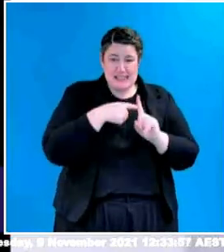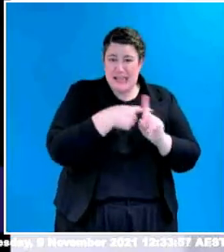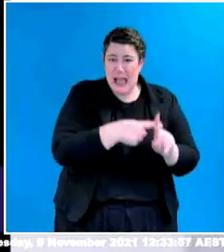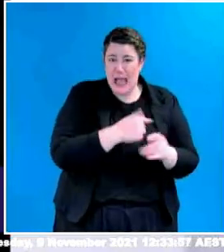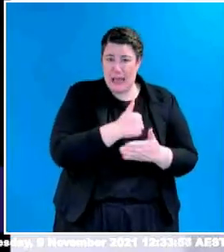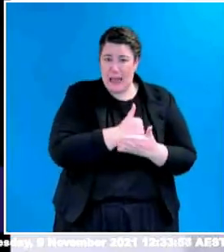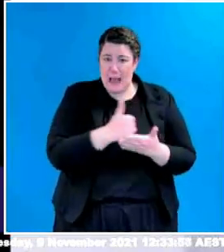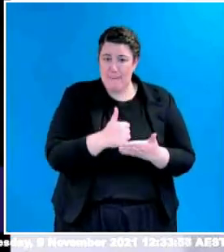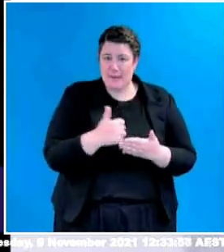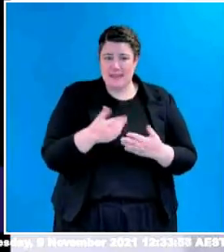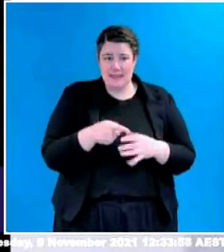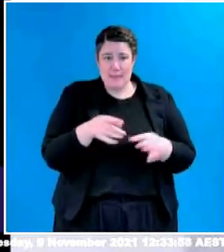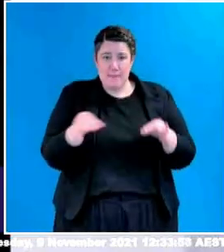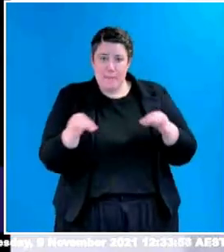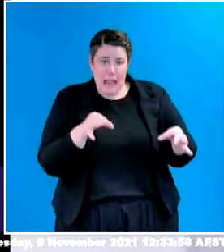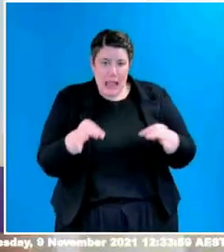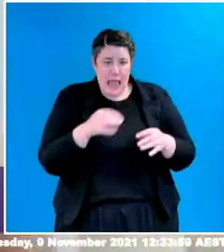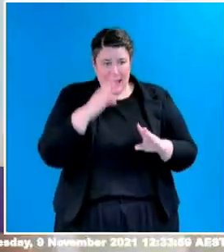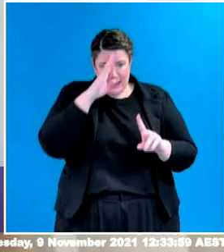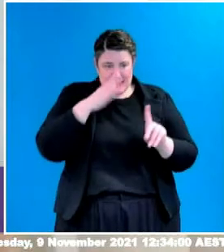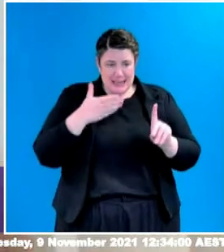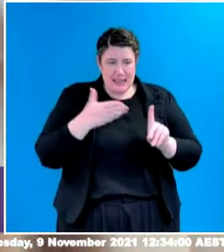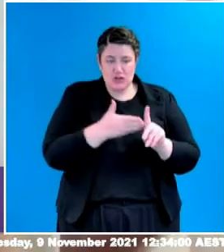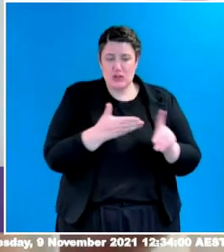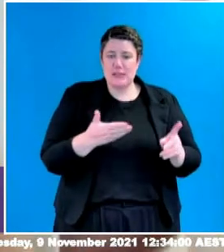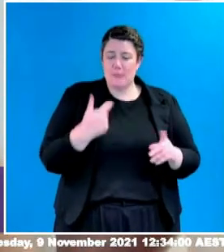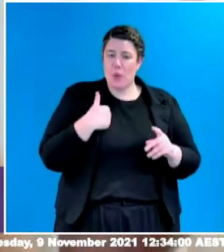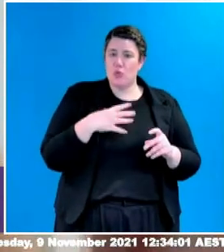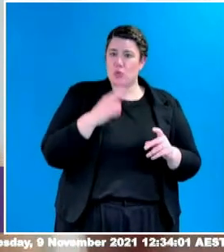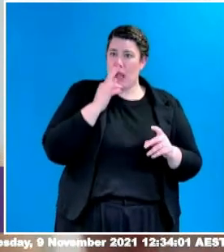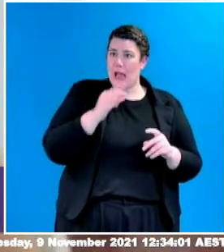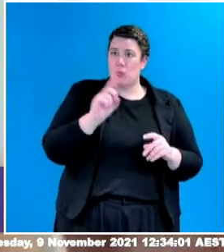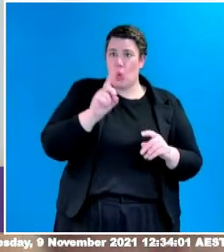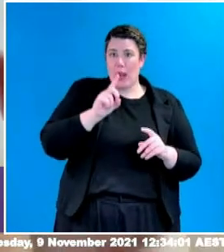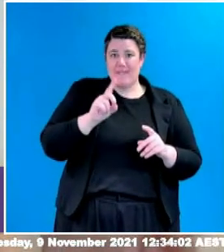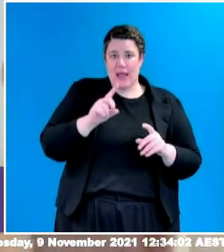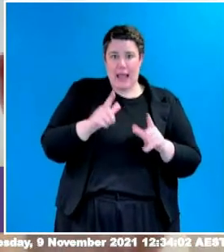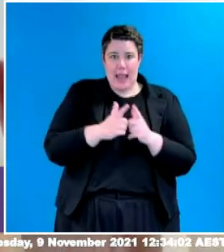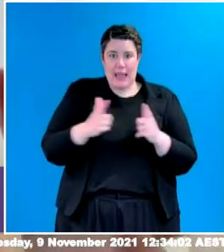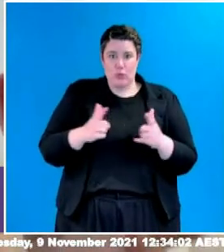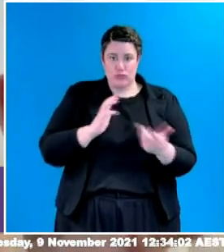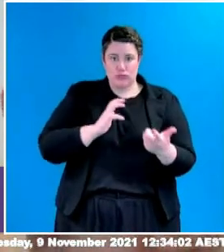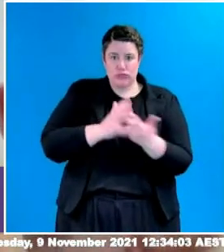them intentions. Whatever political language works for whoever is making decisions at the time,